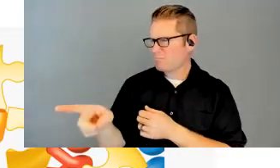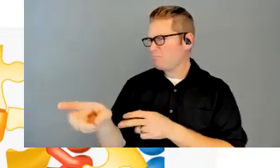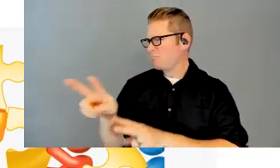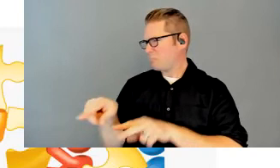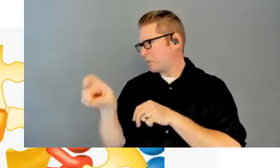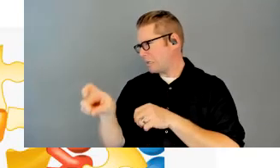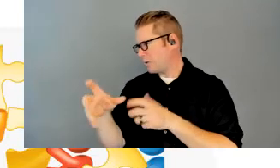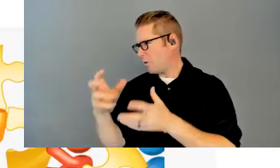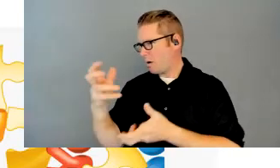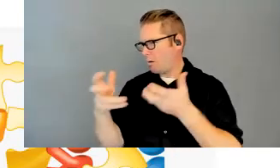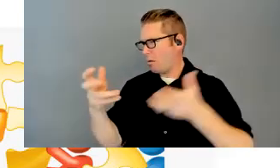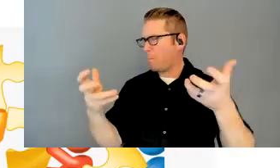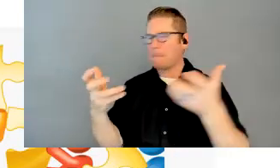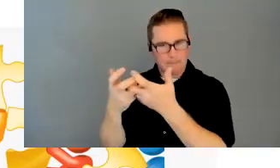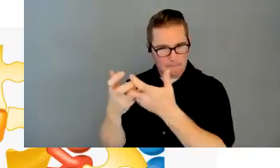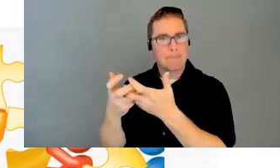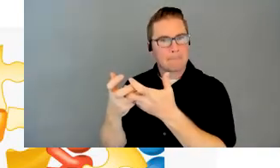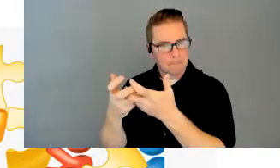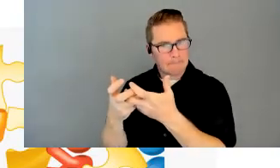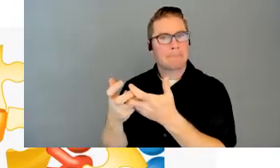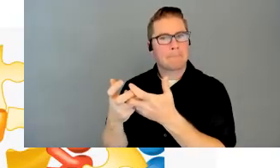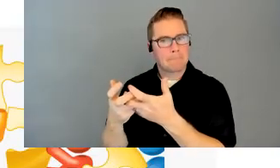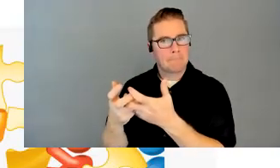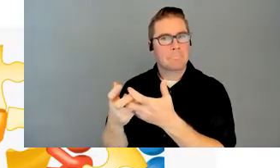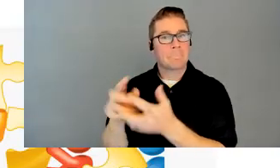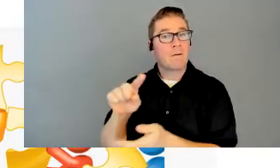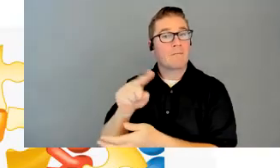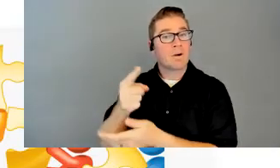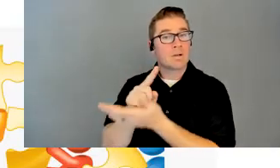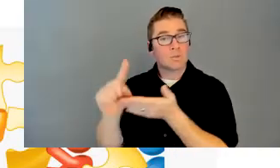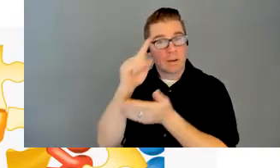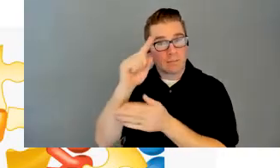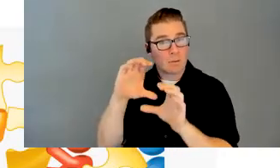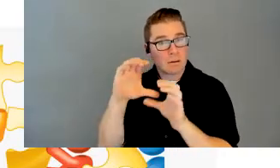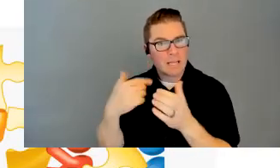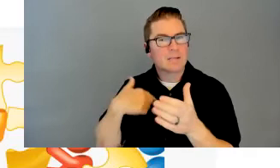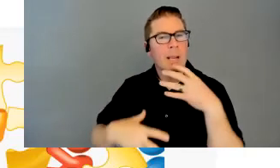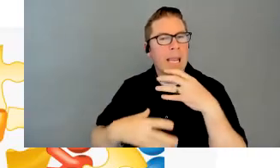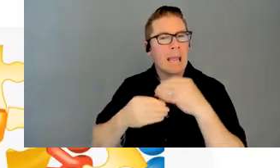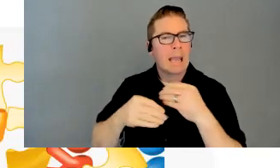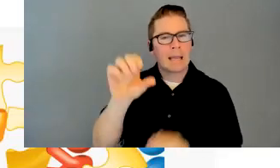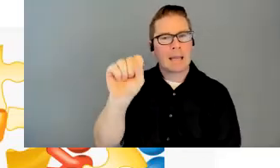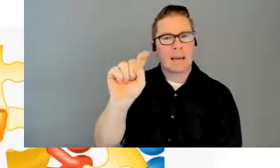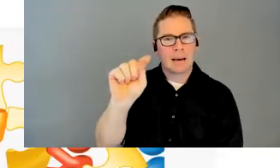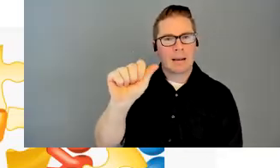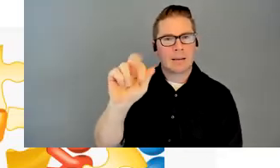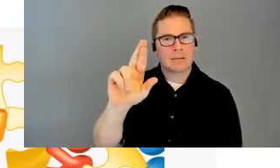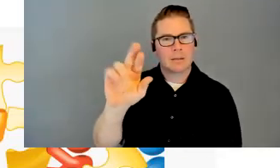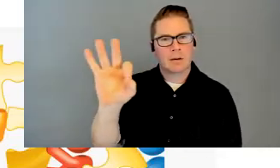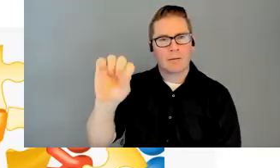the first week of class. I know we added a starfish for the first week because that's when you can tell if a student has technology issues